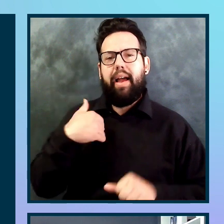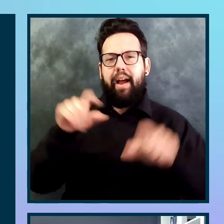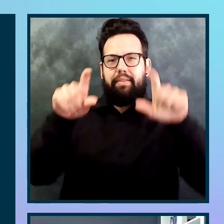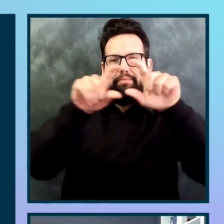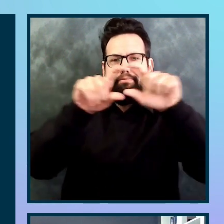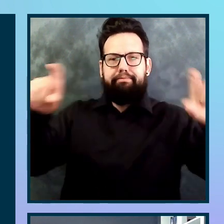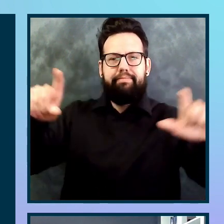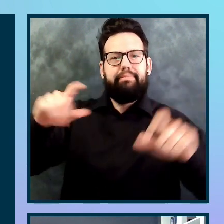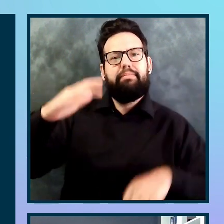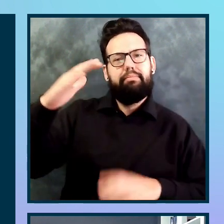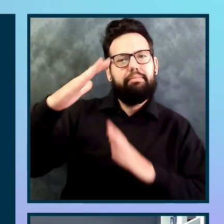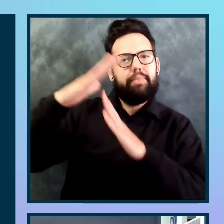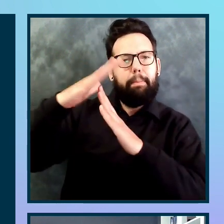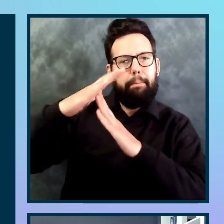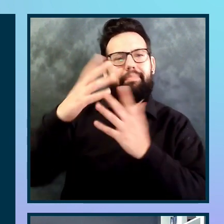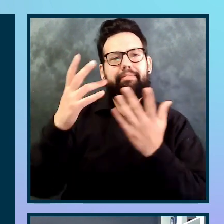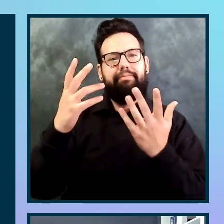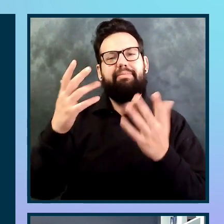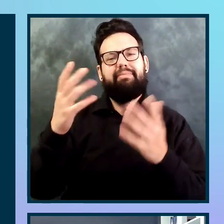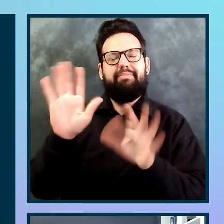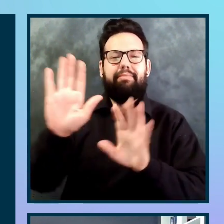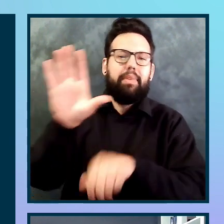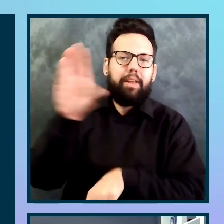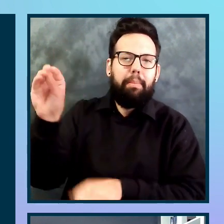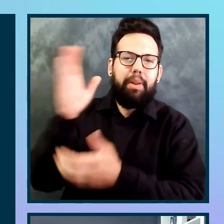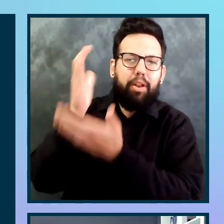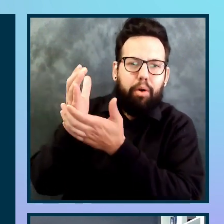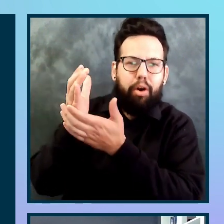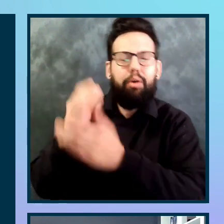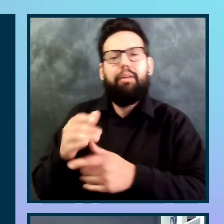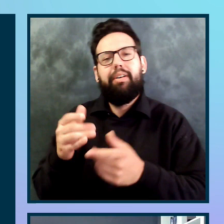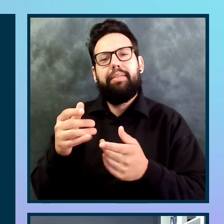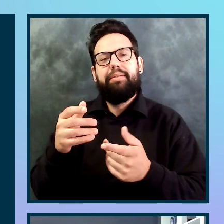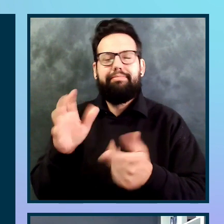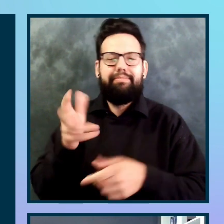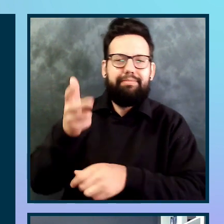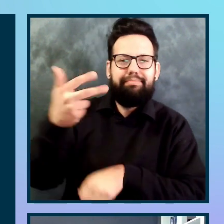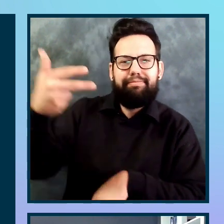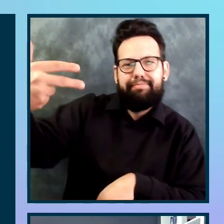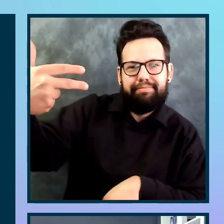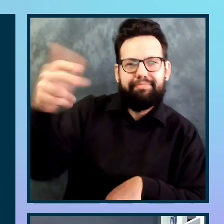the navigation, the mini cart, things like that. On the left hand side,